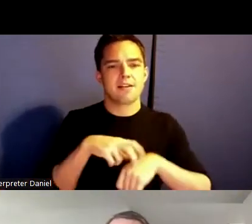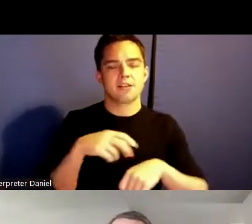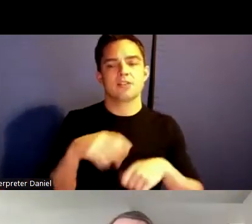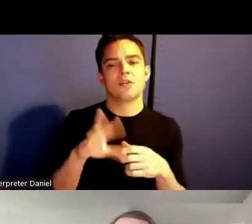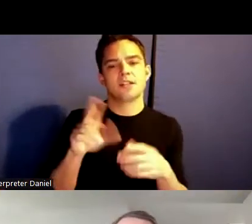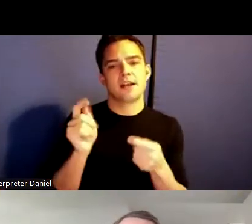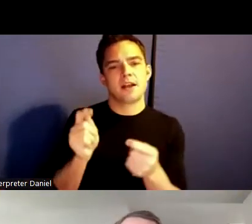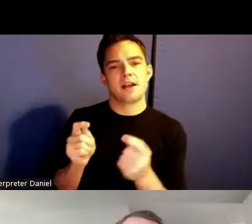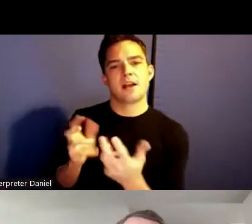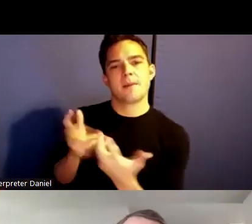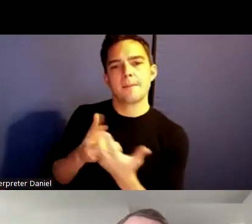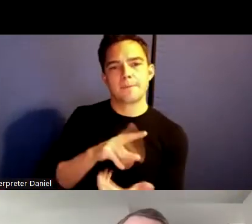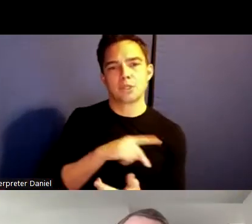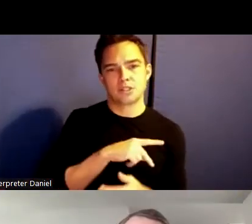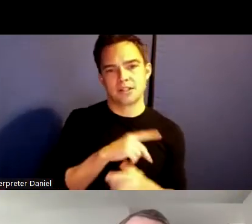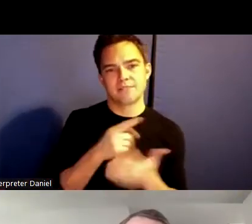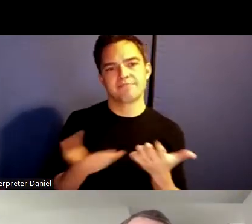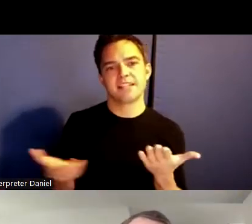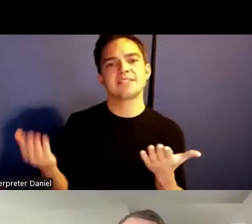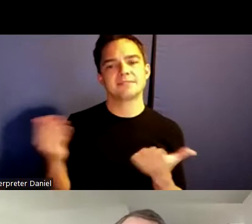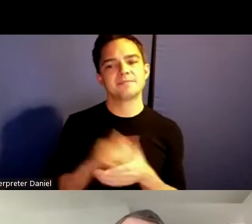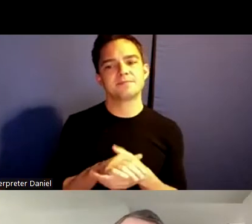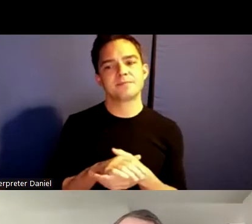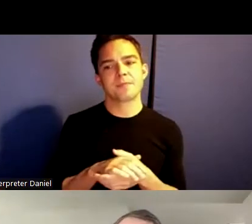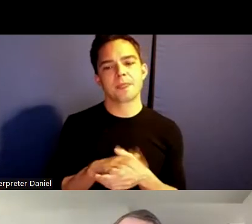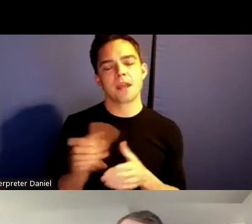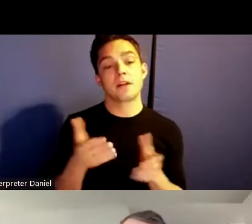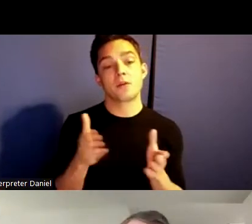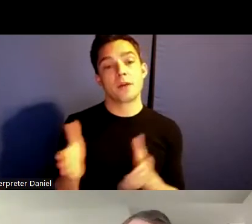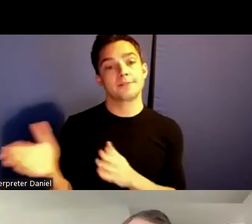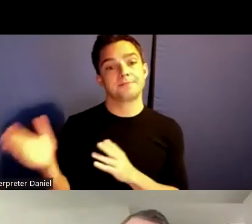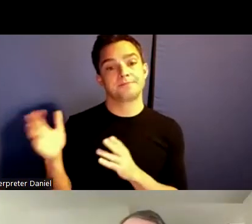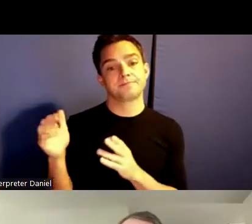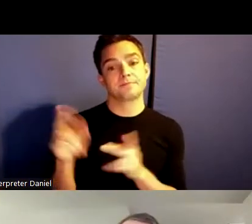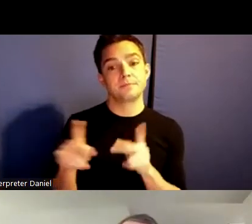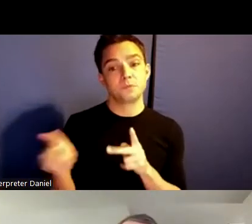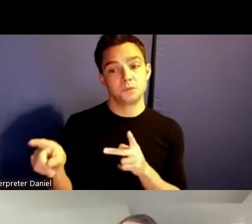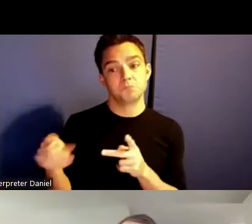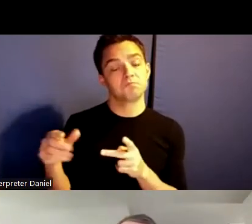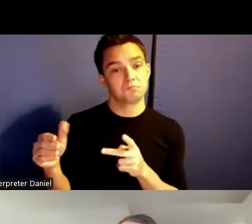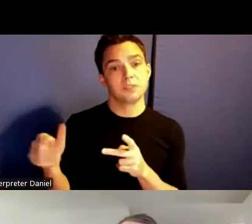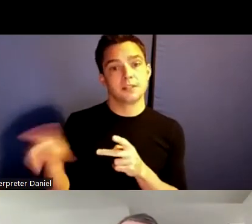things. And, and in other ways with people helping having times for people can share story. So